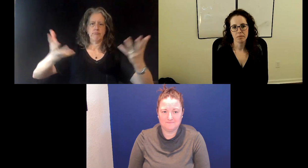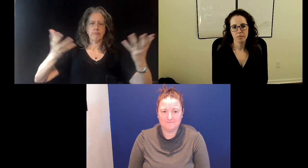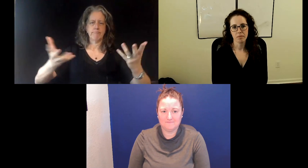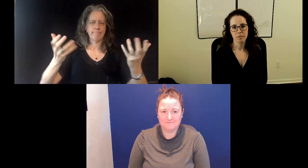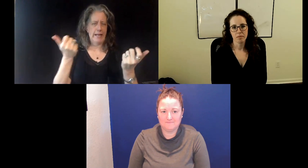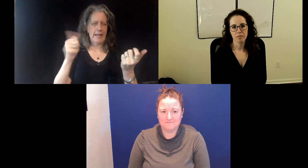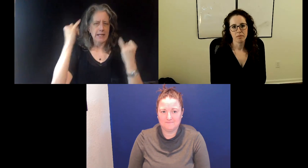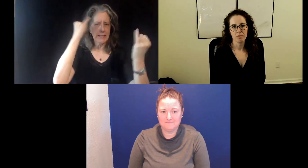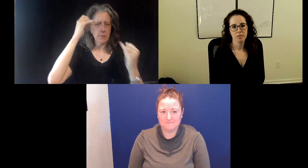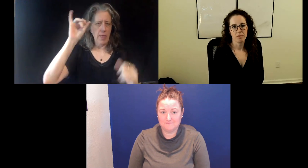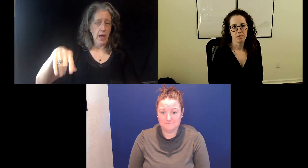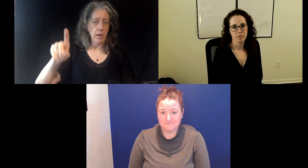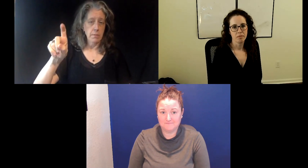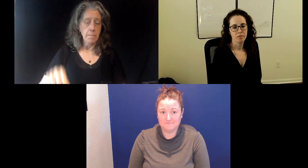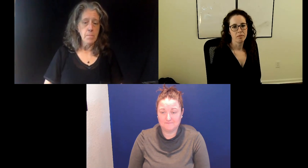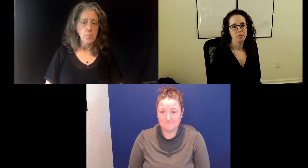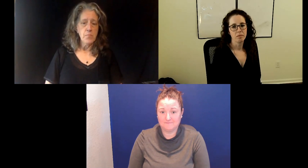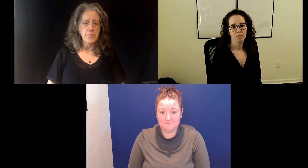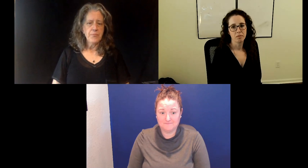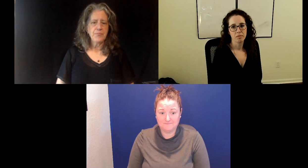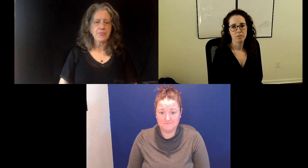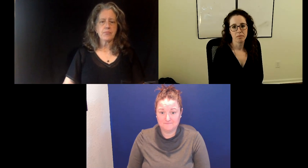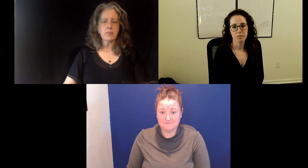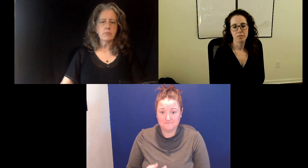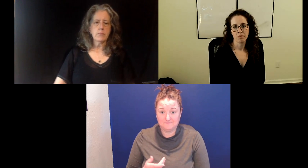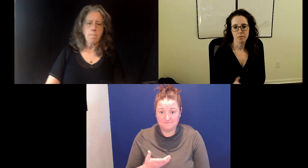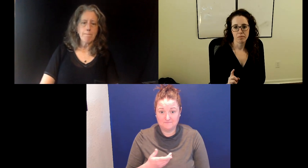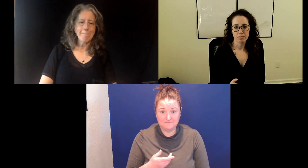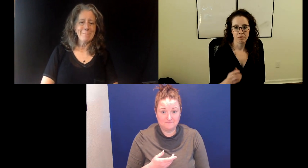orient yourself in your working space and with the devices used do you have any ideas